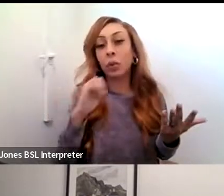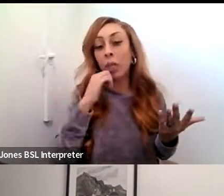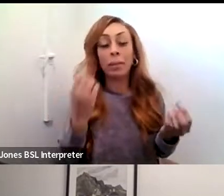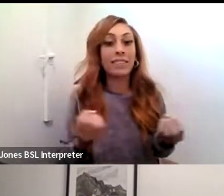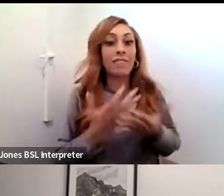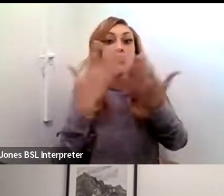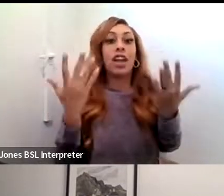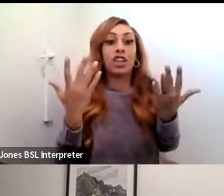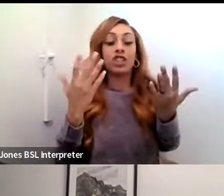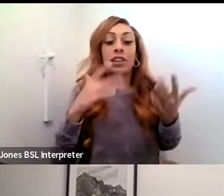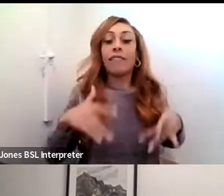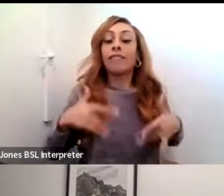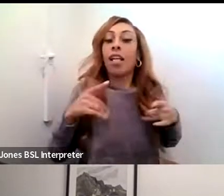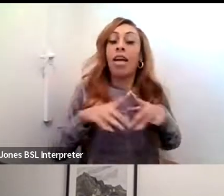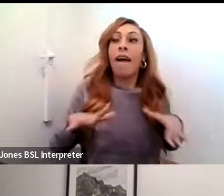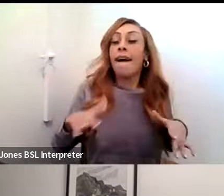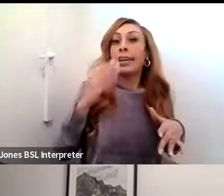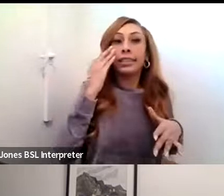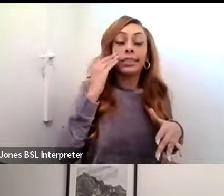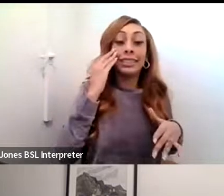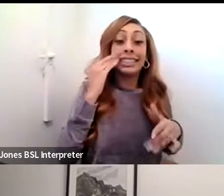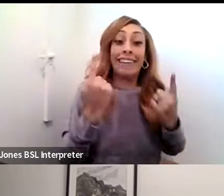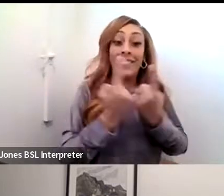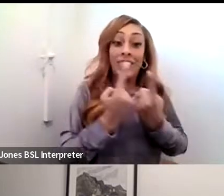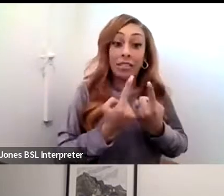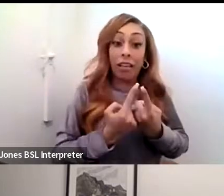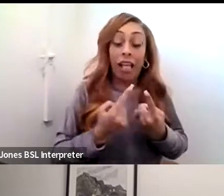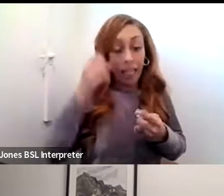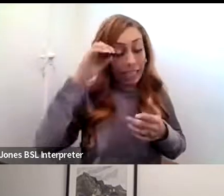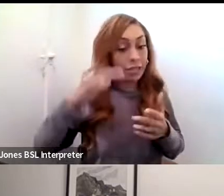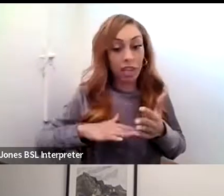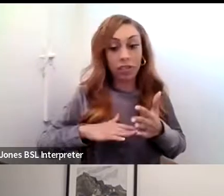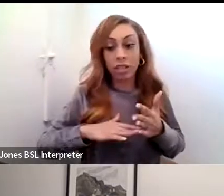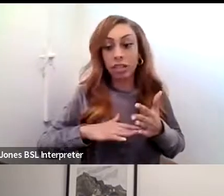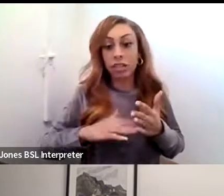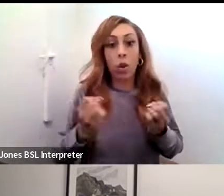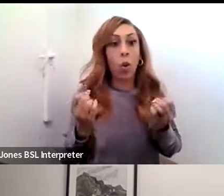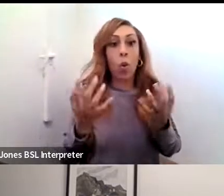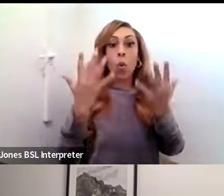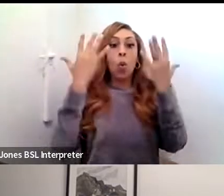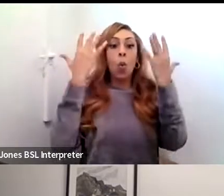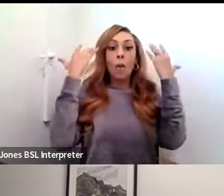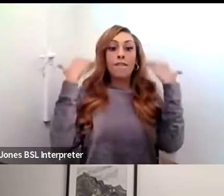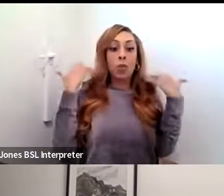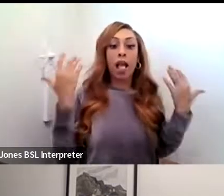but it does feel like the physical experience has an overwhelming level of primacy in people's thinking,